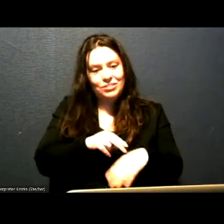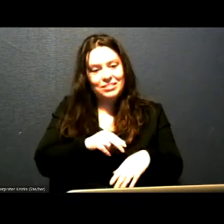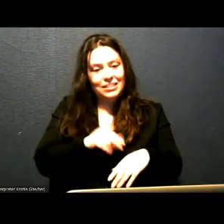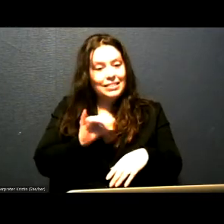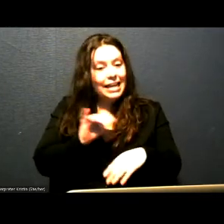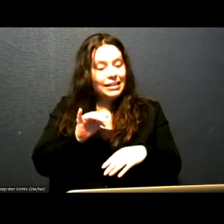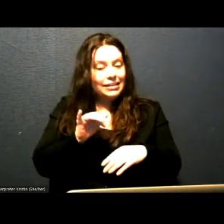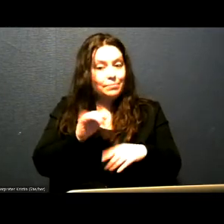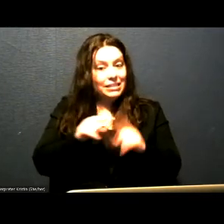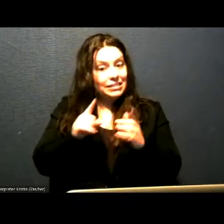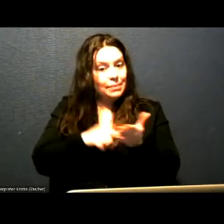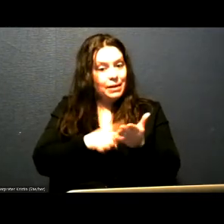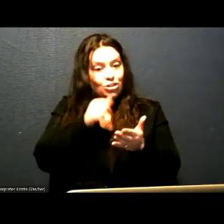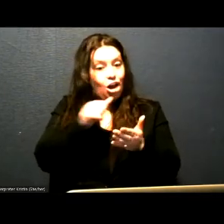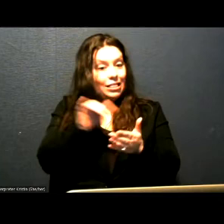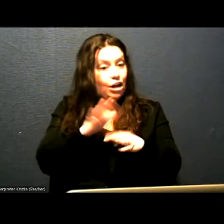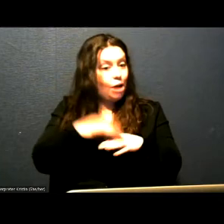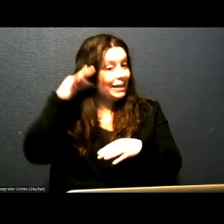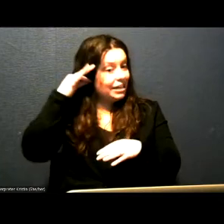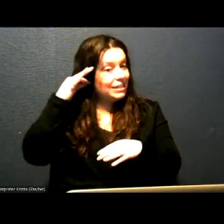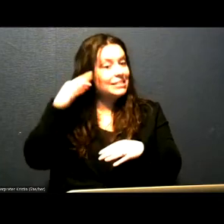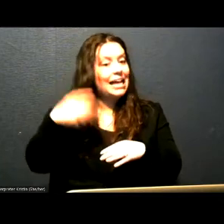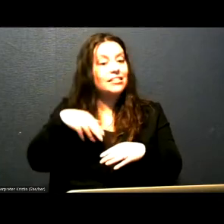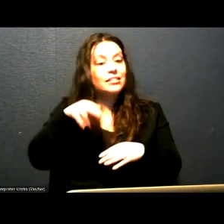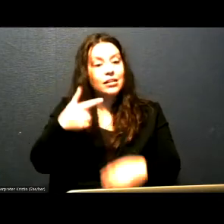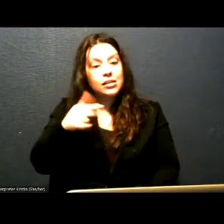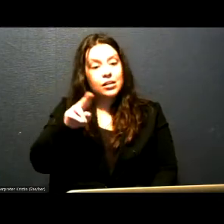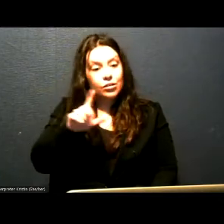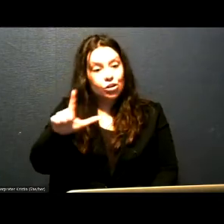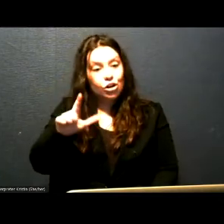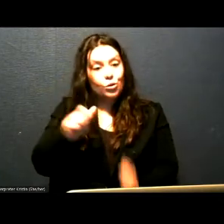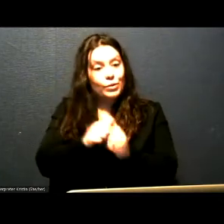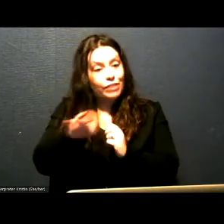and so when when you catch a gull they can often throw it up into your hands and sometimes that's